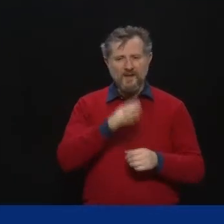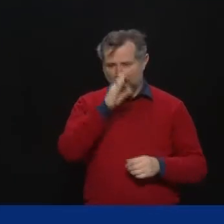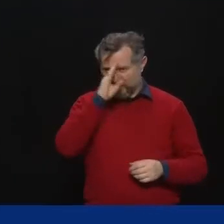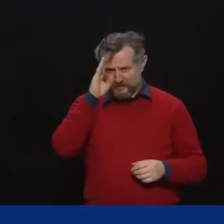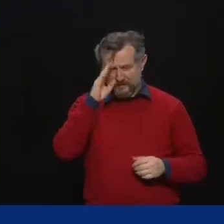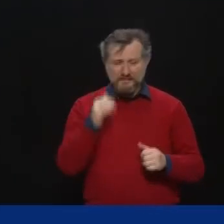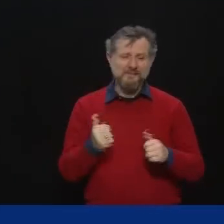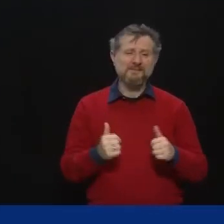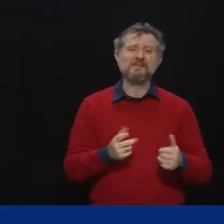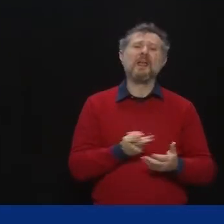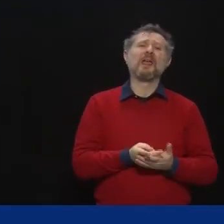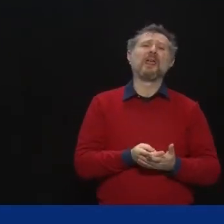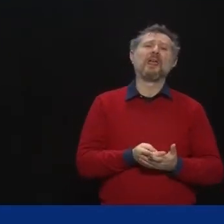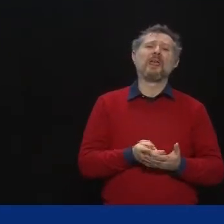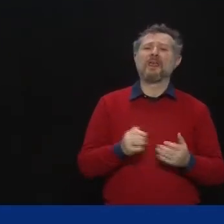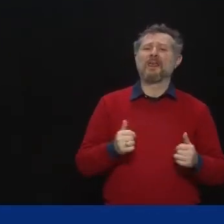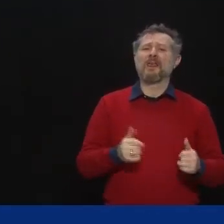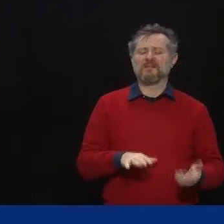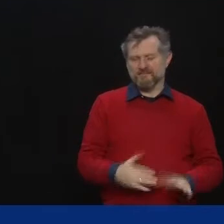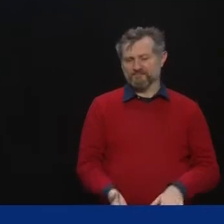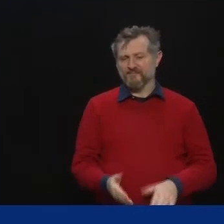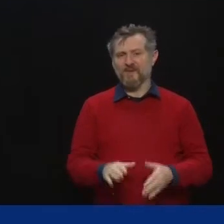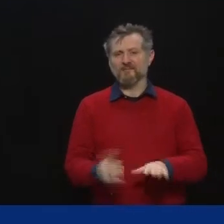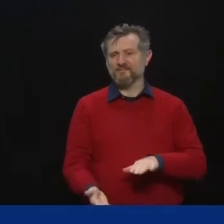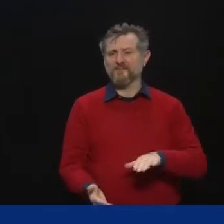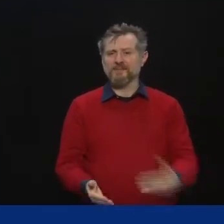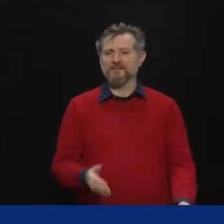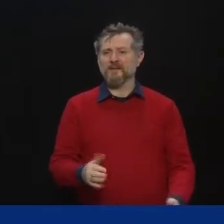YESTERDAY. THEIR FAMILIES WILL BE